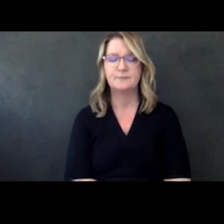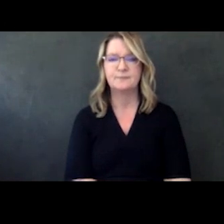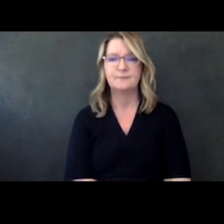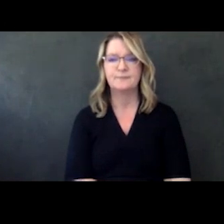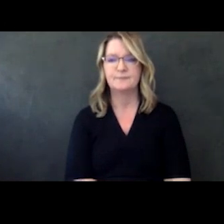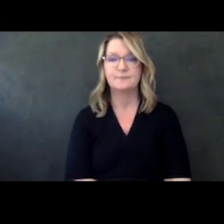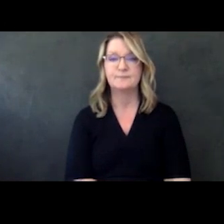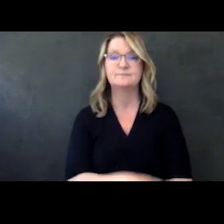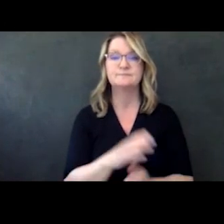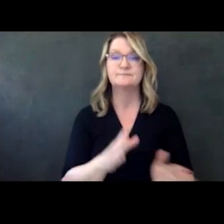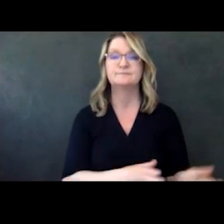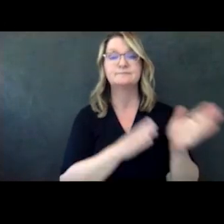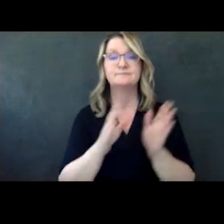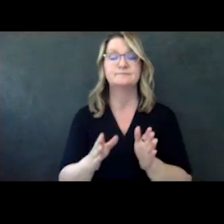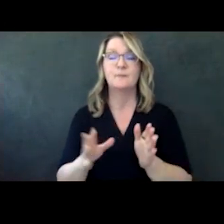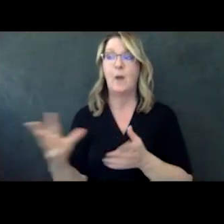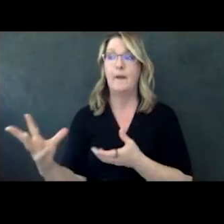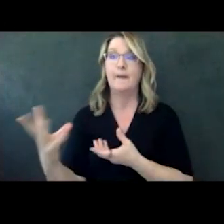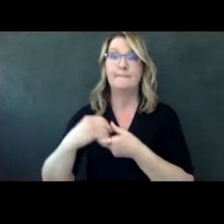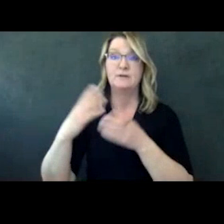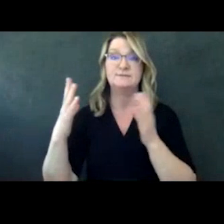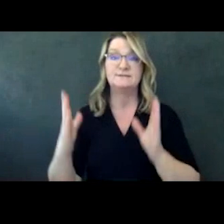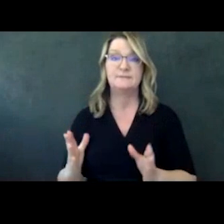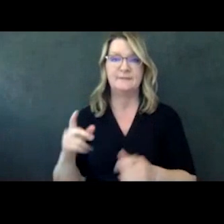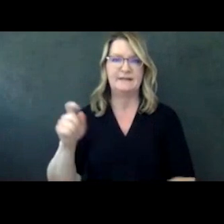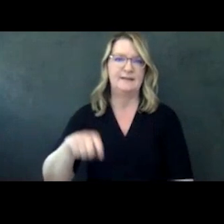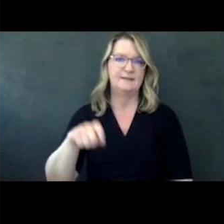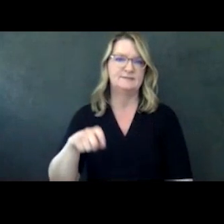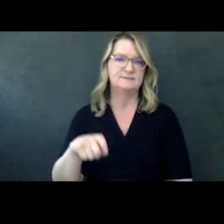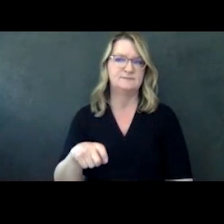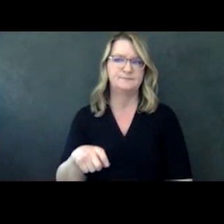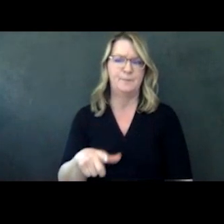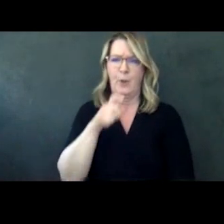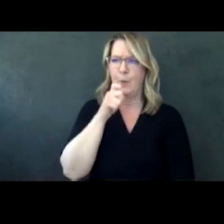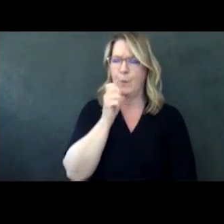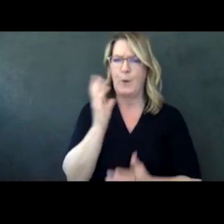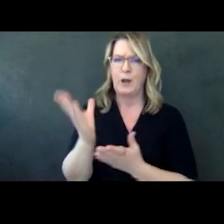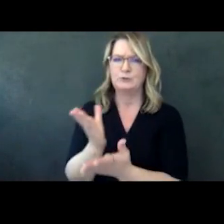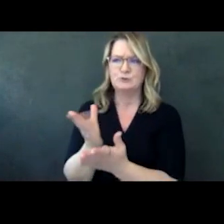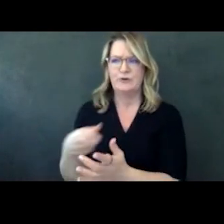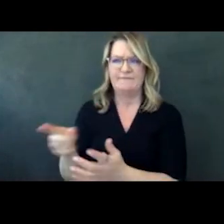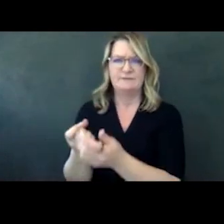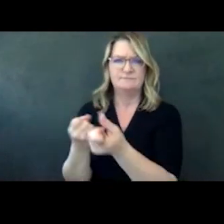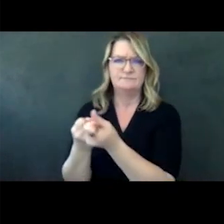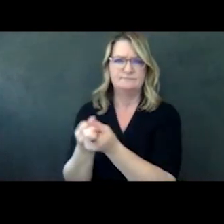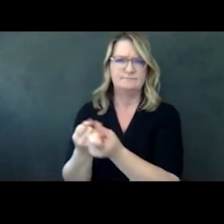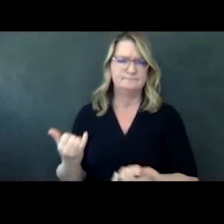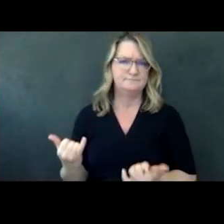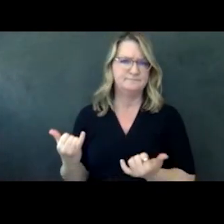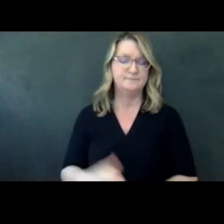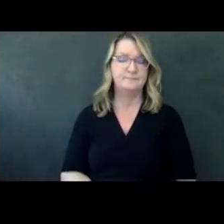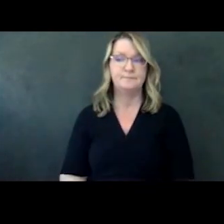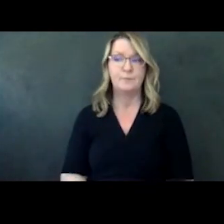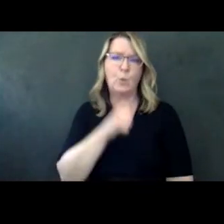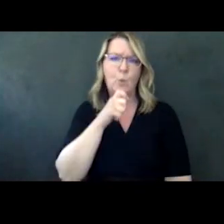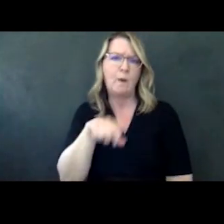Let's shift to participant needs. Again, Who are you serving today? Who else could benefit from